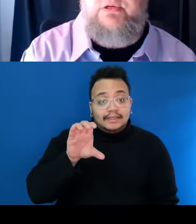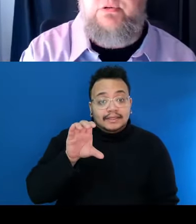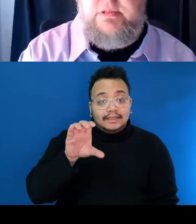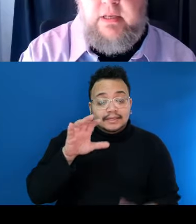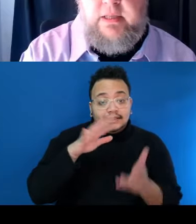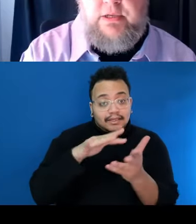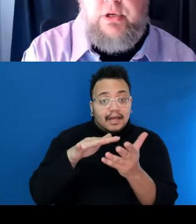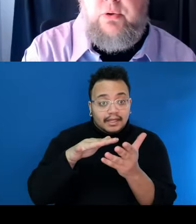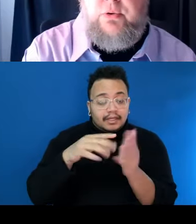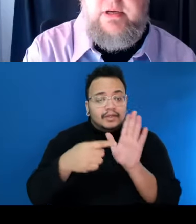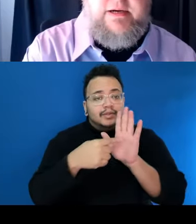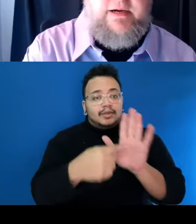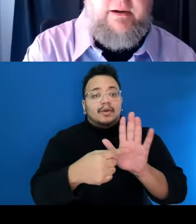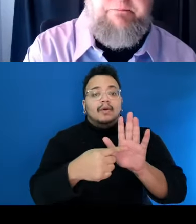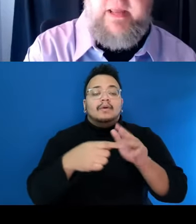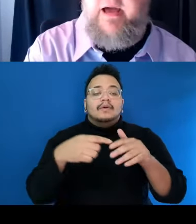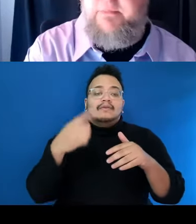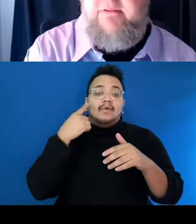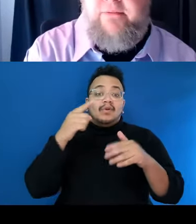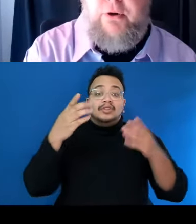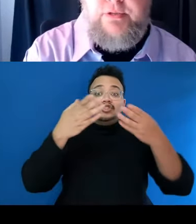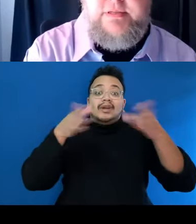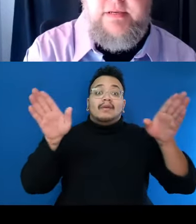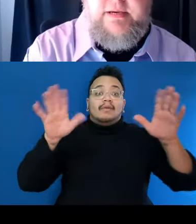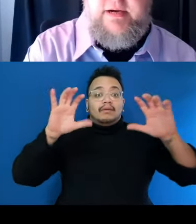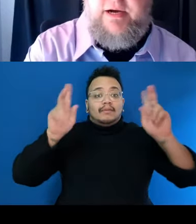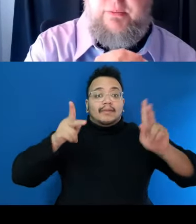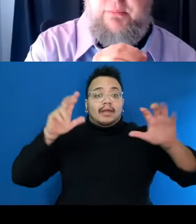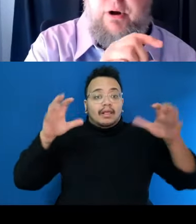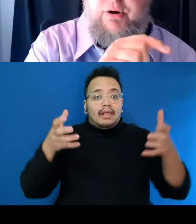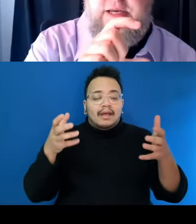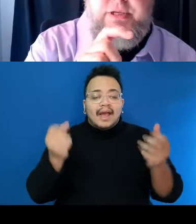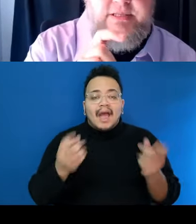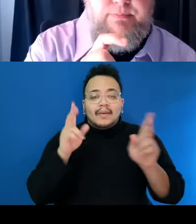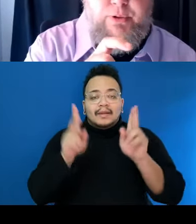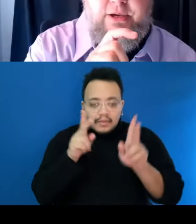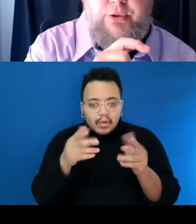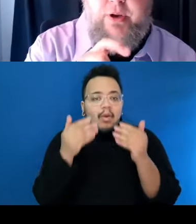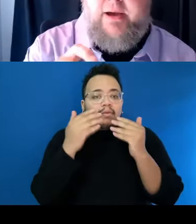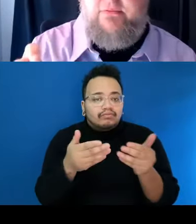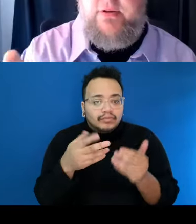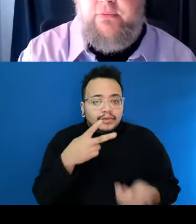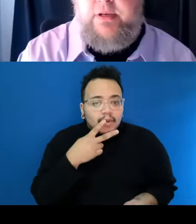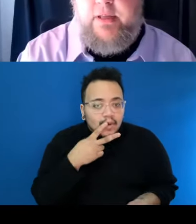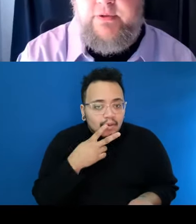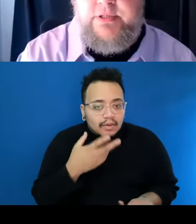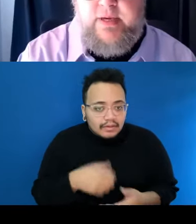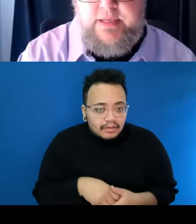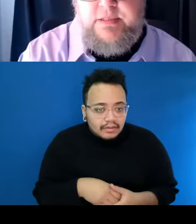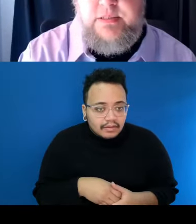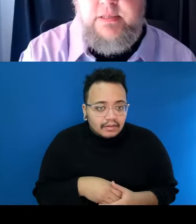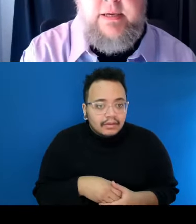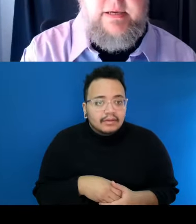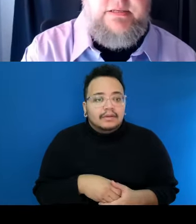this huge study that showed how many folks, are engaging in smoking who have different levels of ACEs.